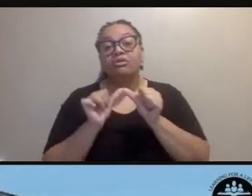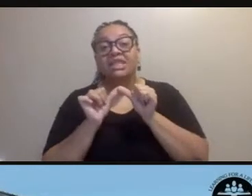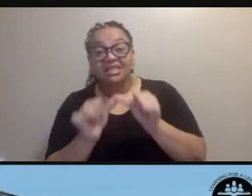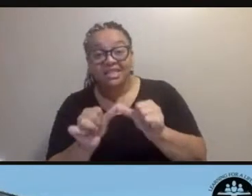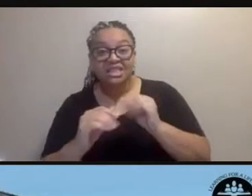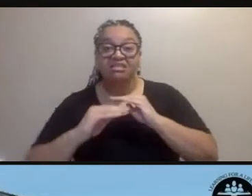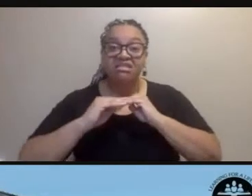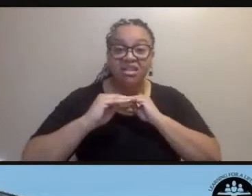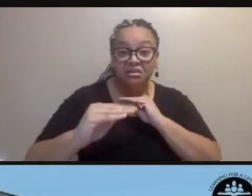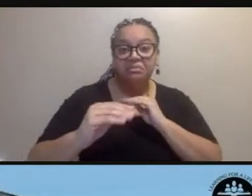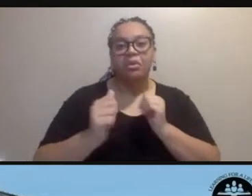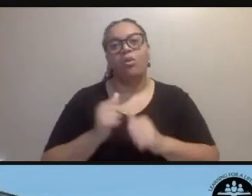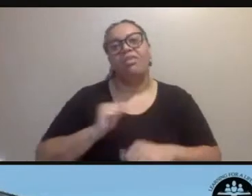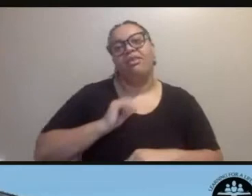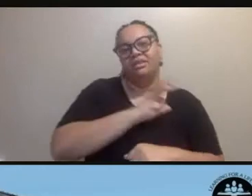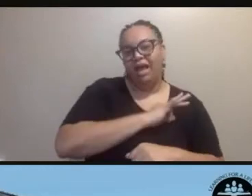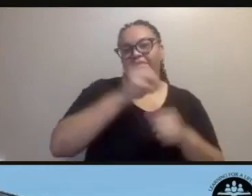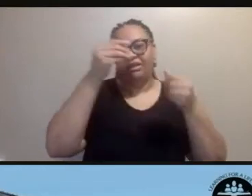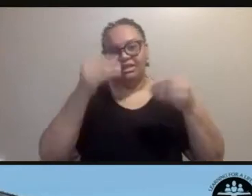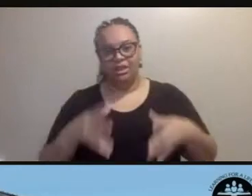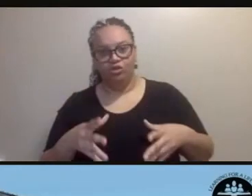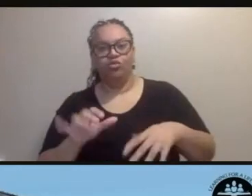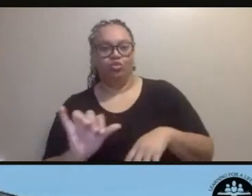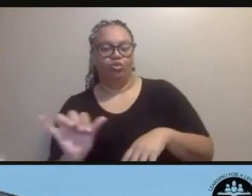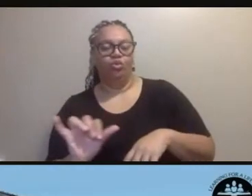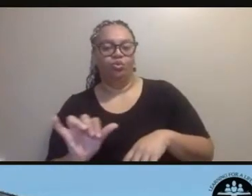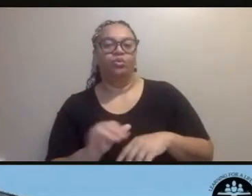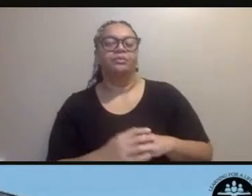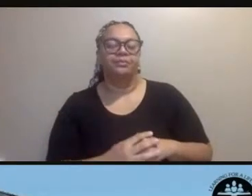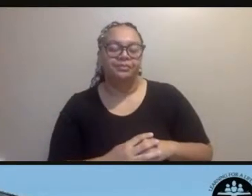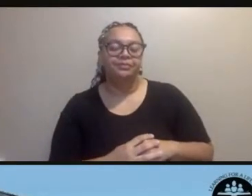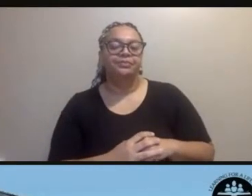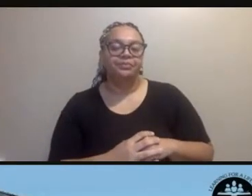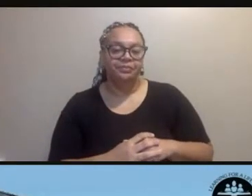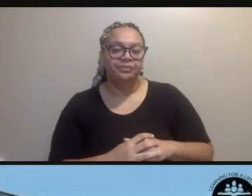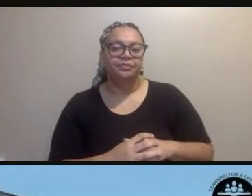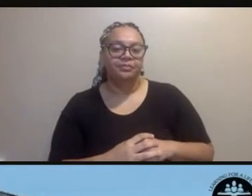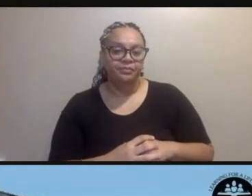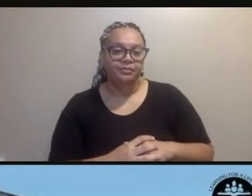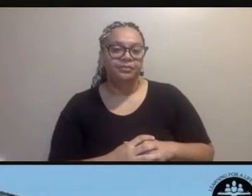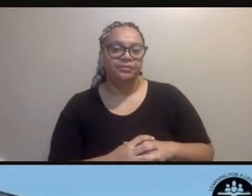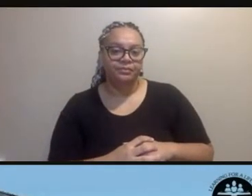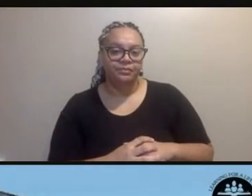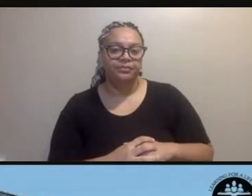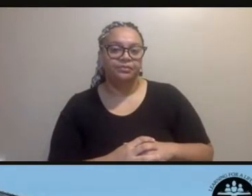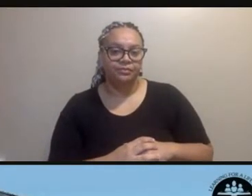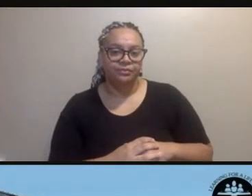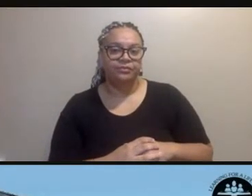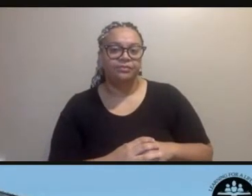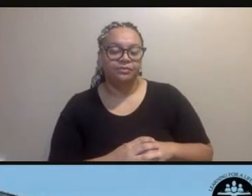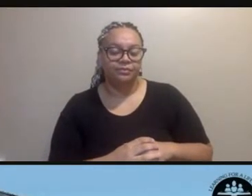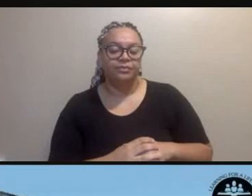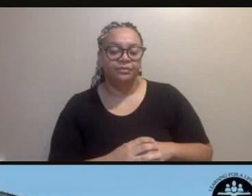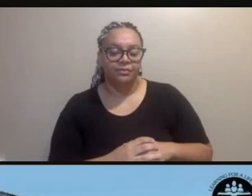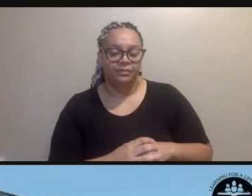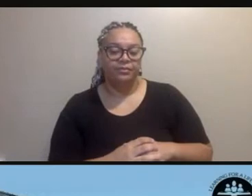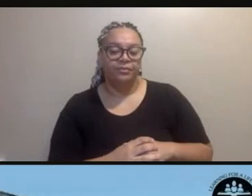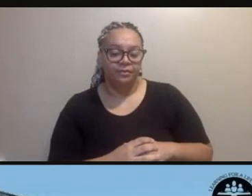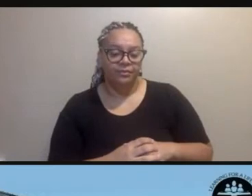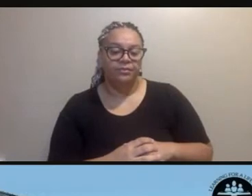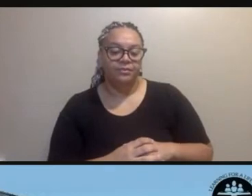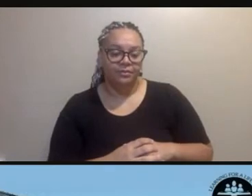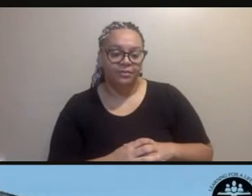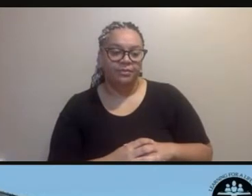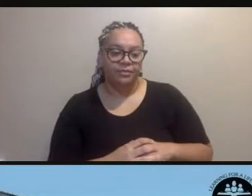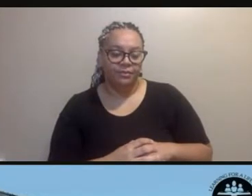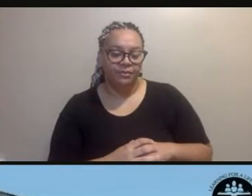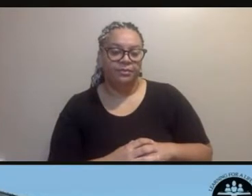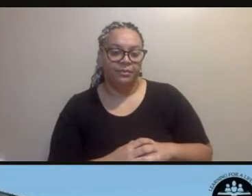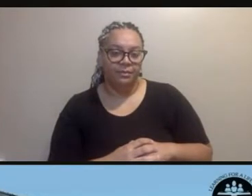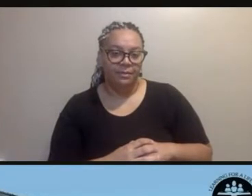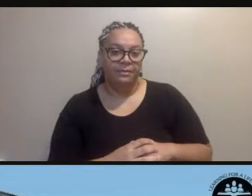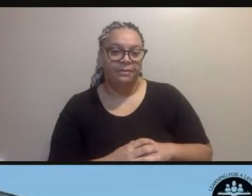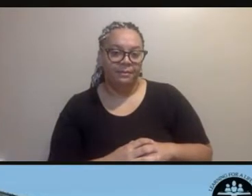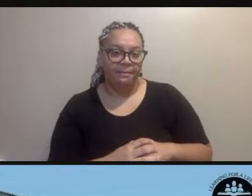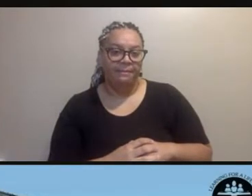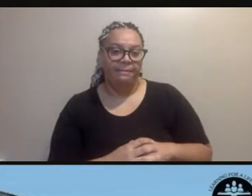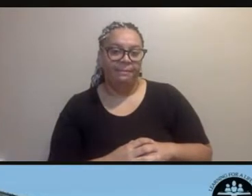FOR MORE STRUCTURING AND